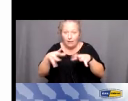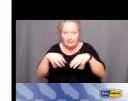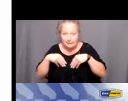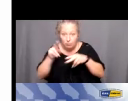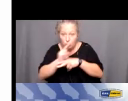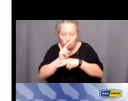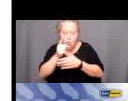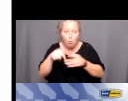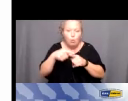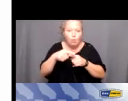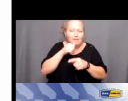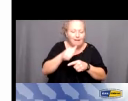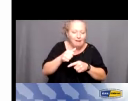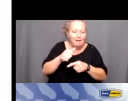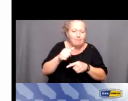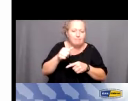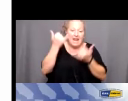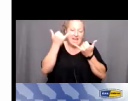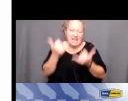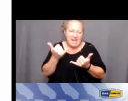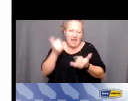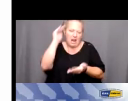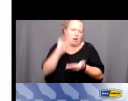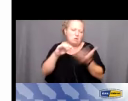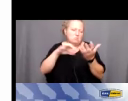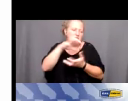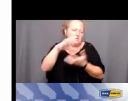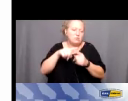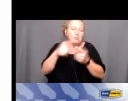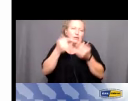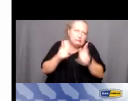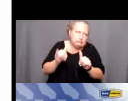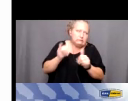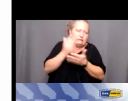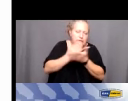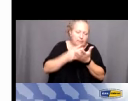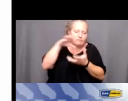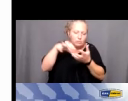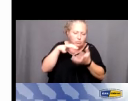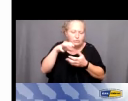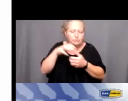While I think there's less confusion. now but it it's certainly still confusing the wildfire smoke